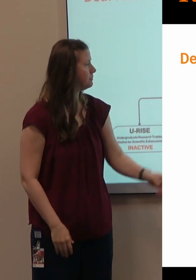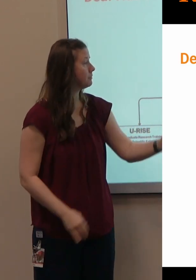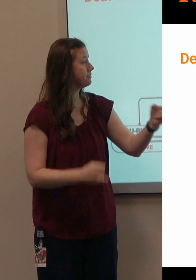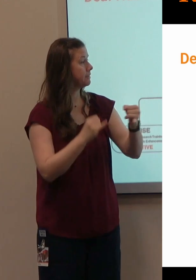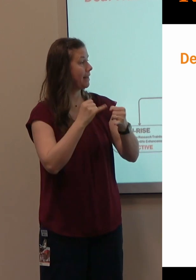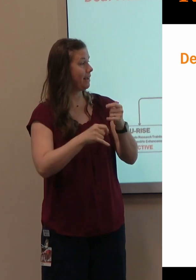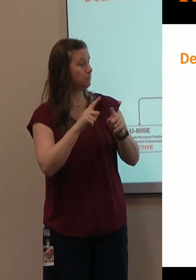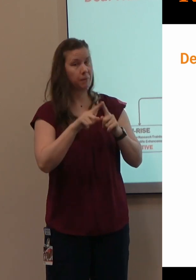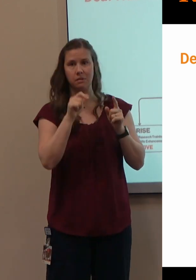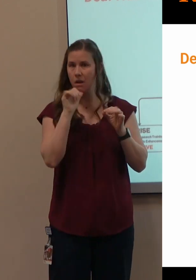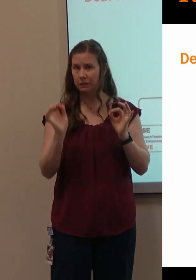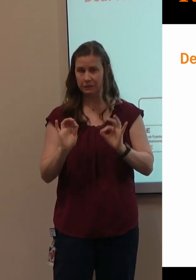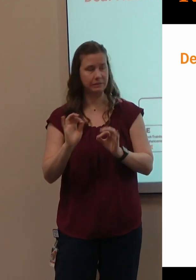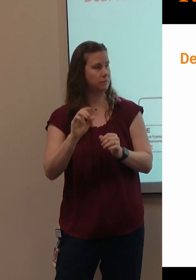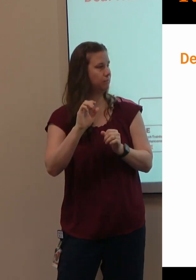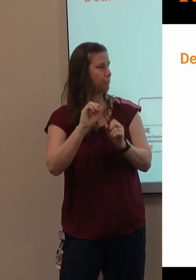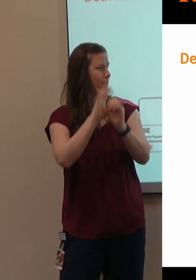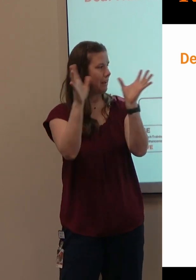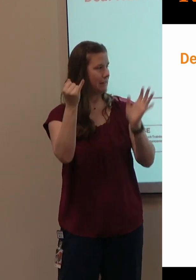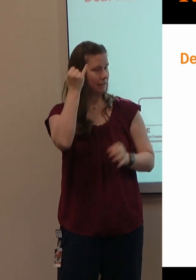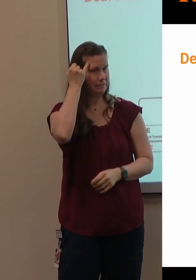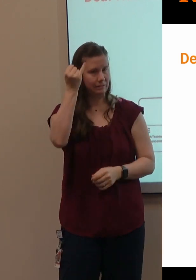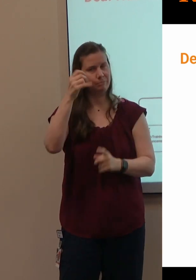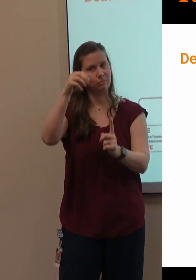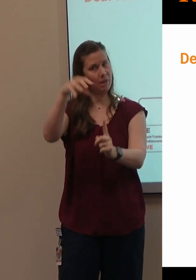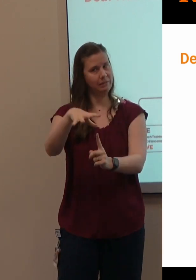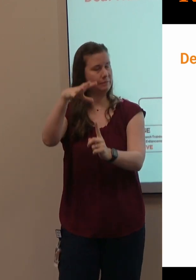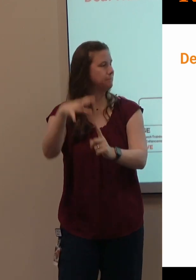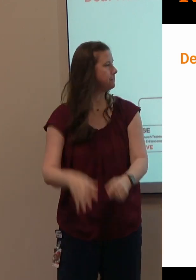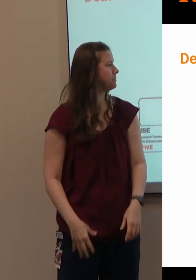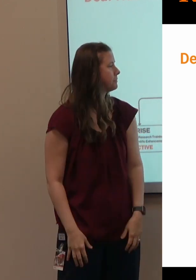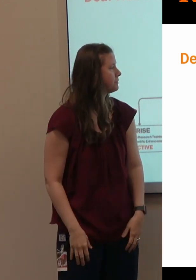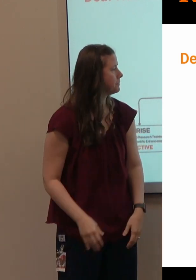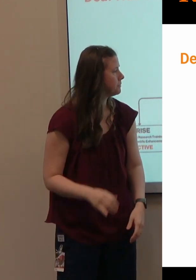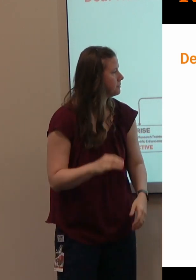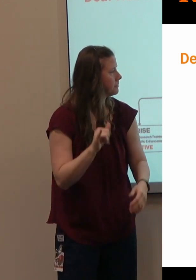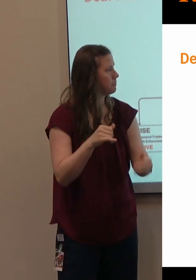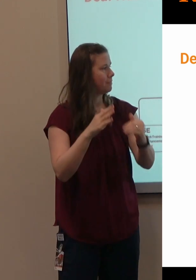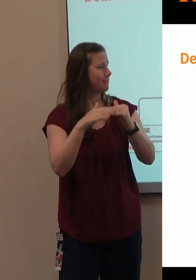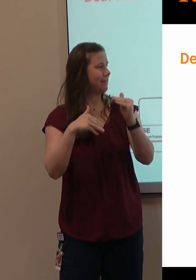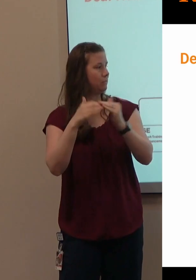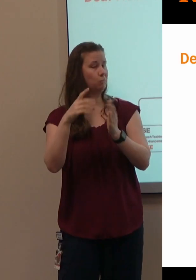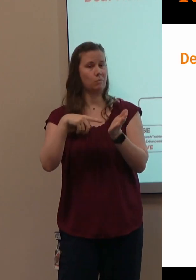opportunity to try more as well. And that gives a more clear idea. We also have BRIGHT IDEA.